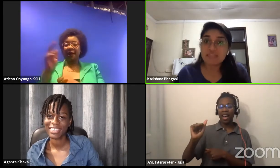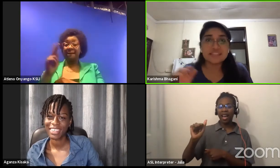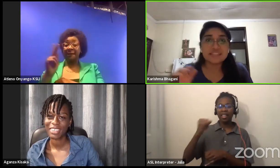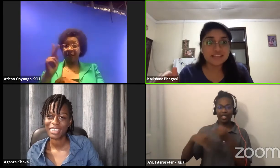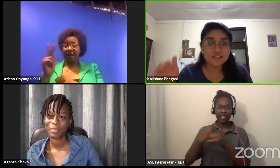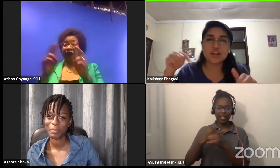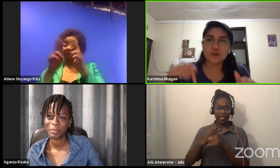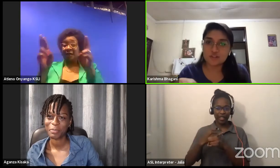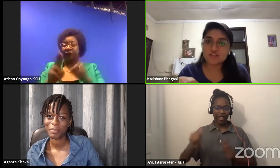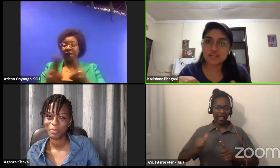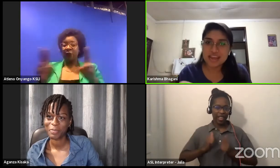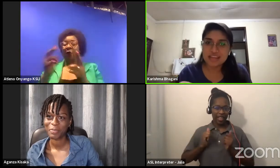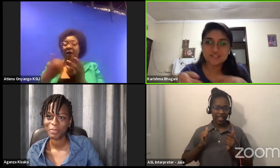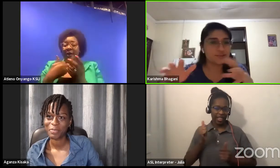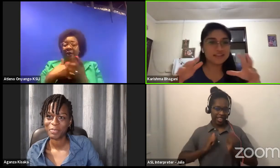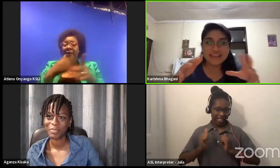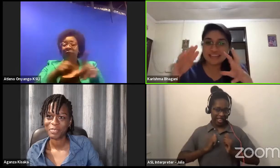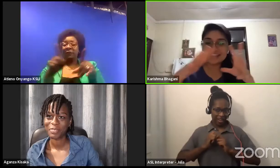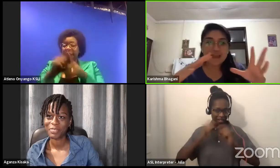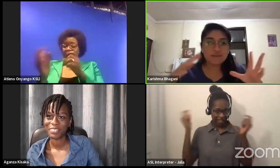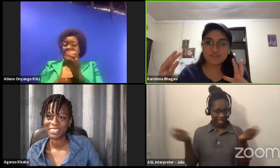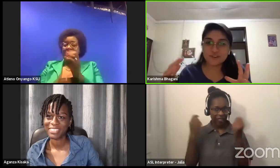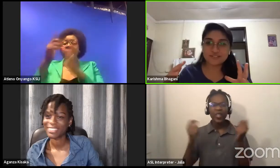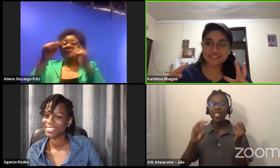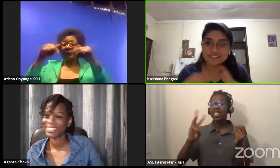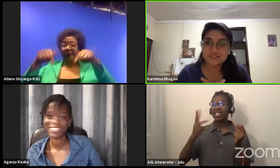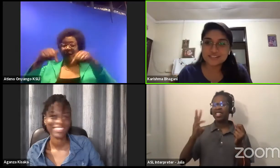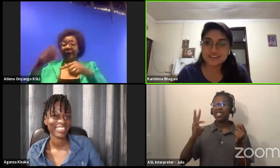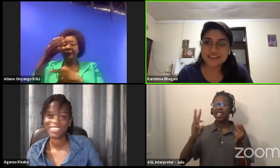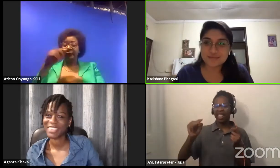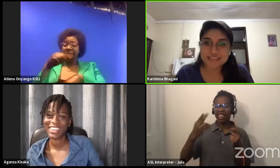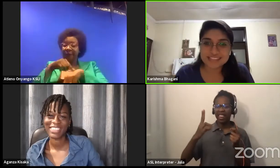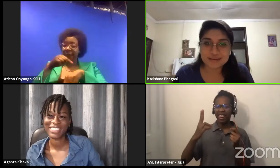and the seventh edition launched today. So the timing of all of this is so serendipitous